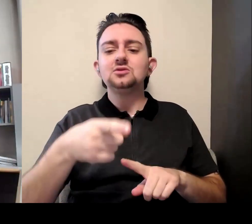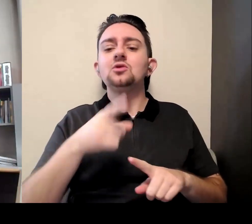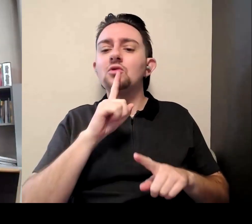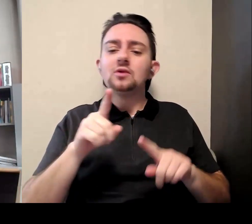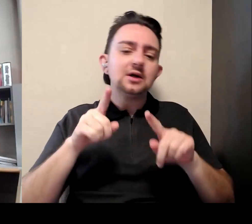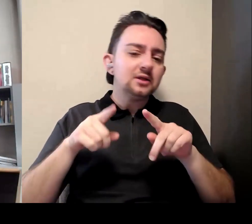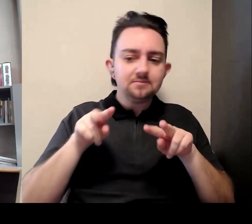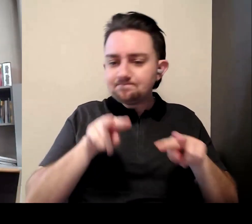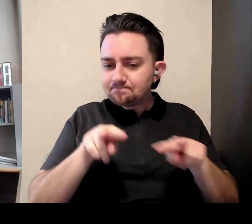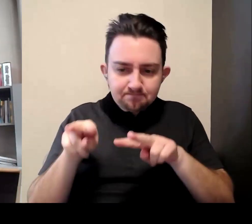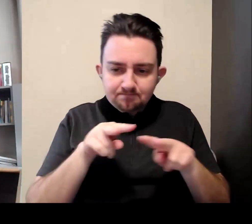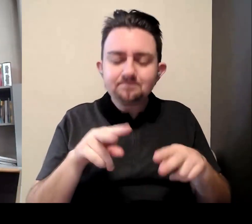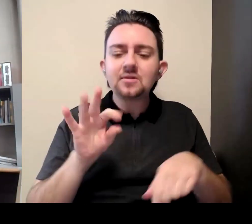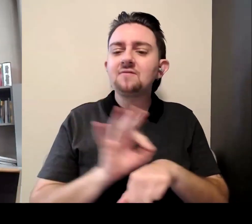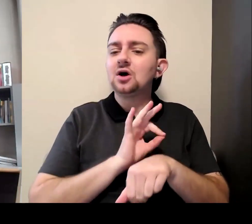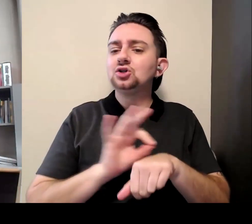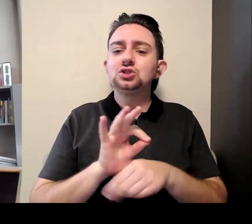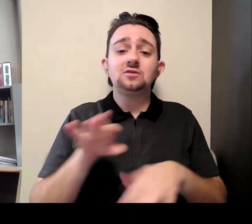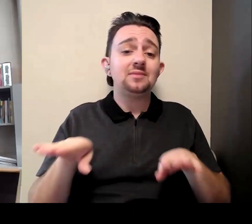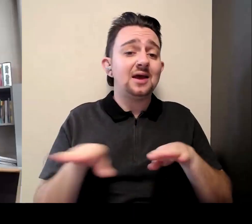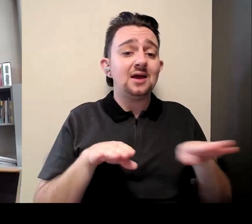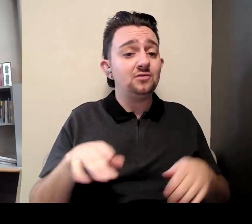And so if we know the function and we know what the child is trying to